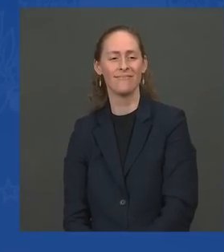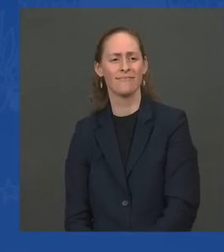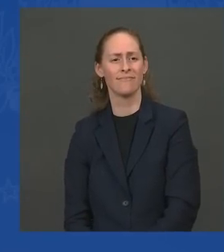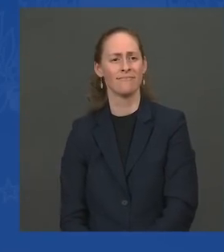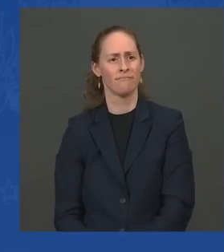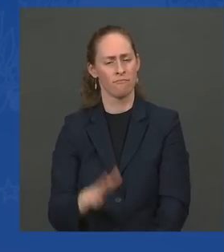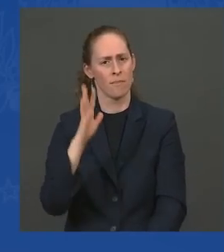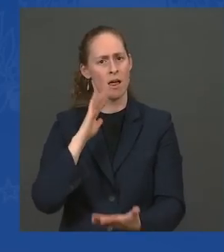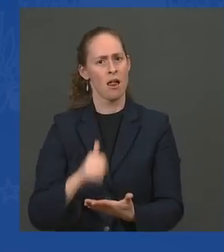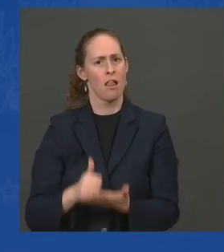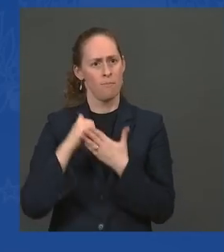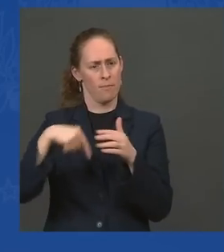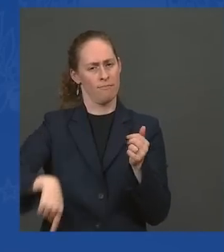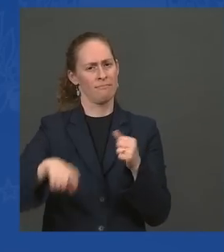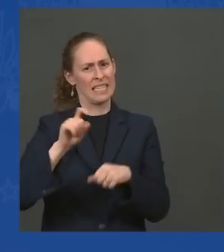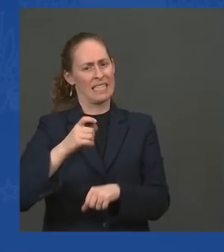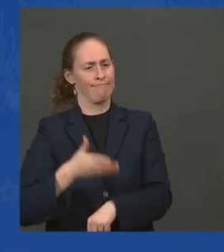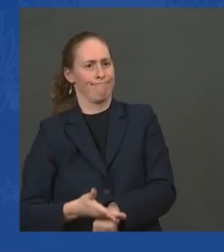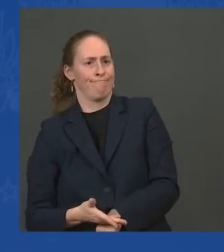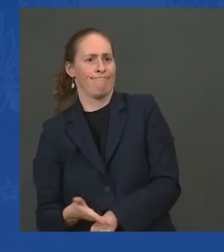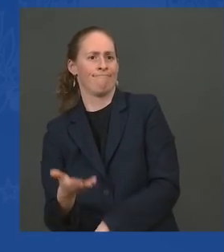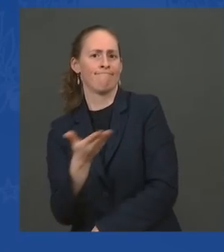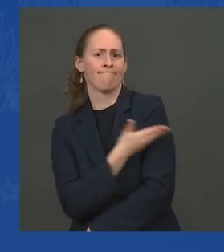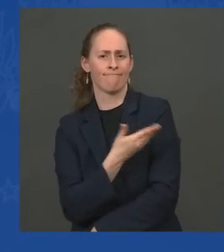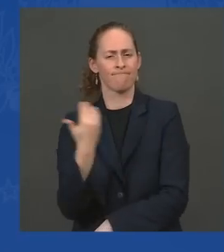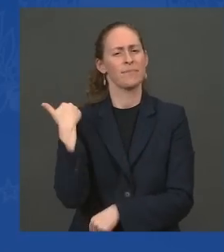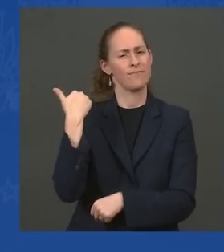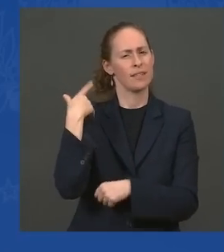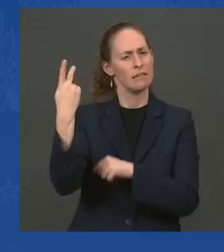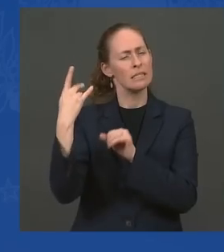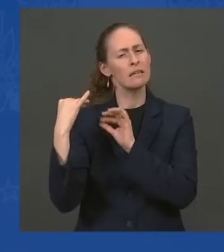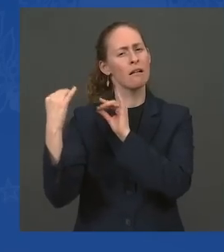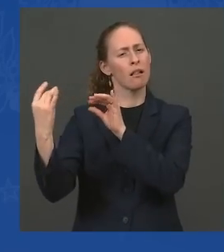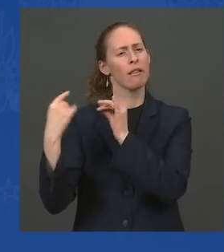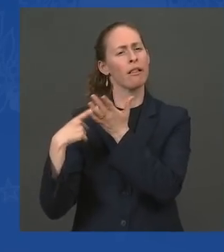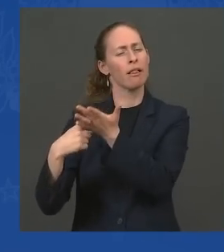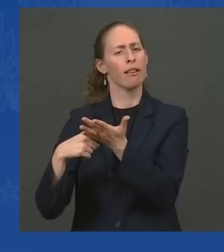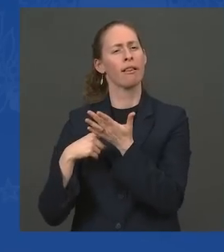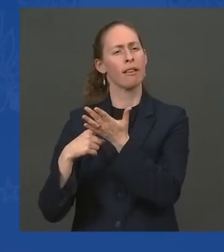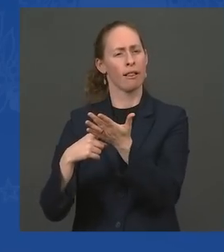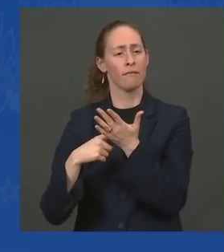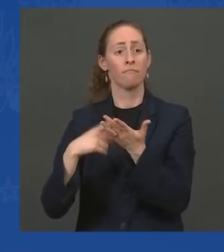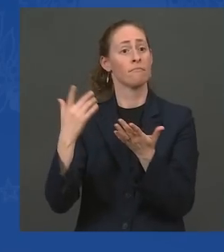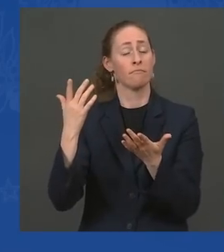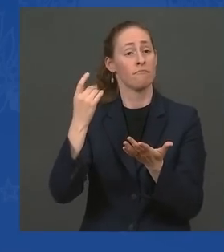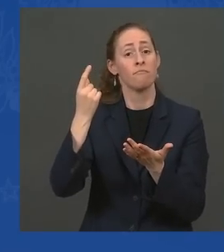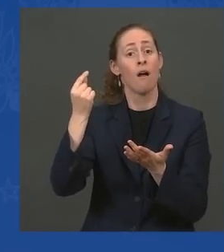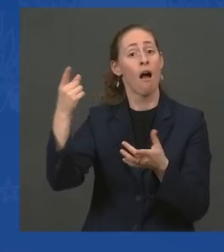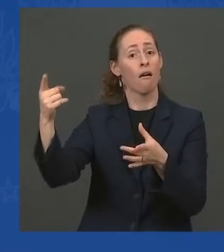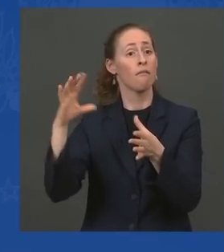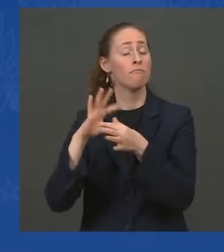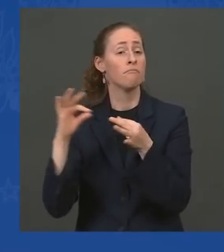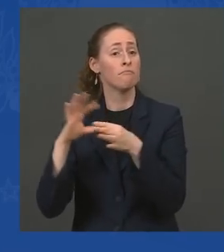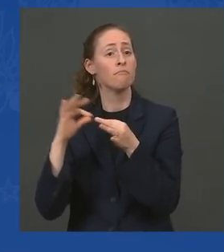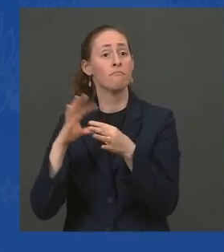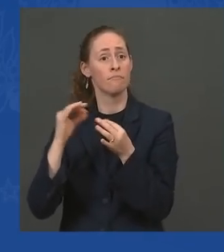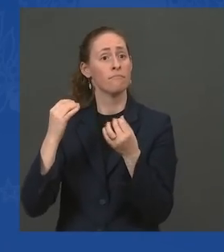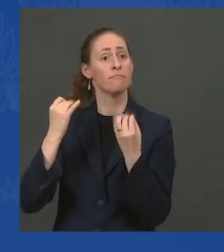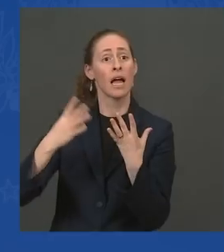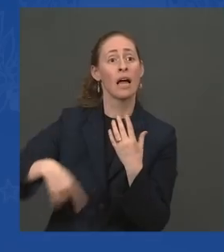And he used to talk about -- we -- you know, we -- I found out -- I didn't know it beforehand -- that we didn't have -- most of the jobs are outside the city, significant- --